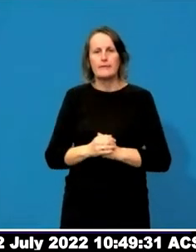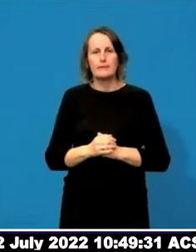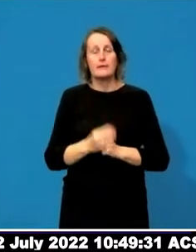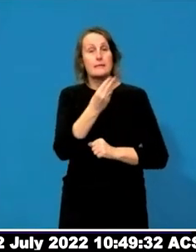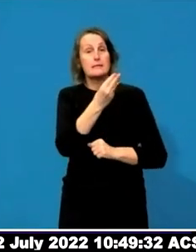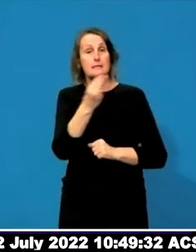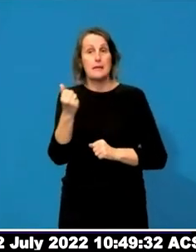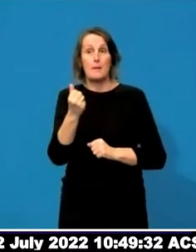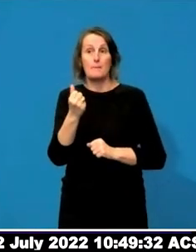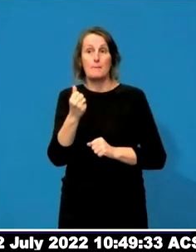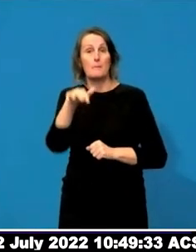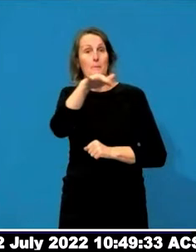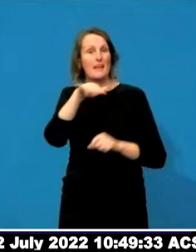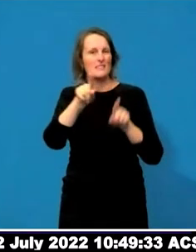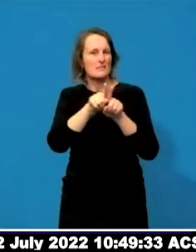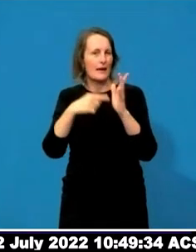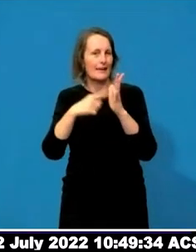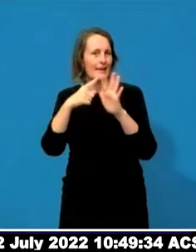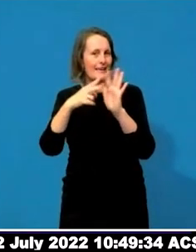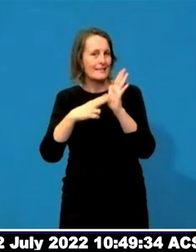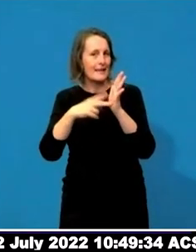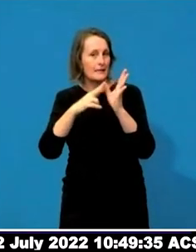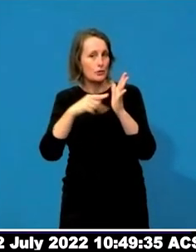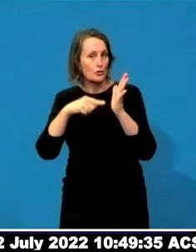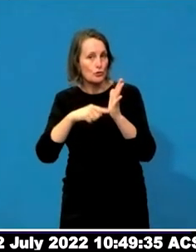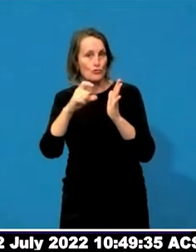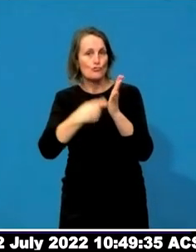like Katherine and Tennant Creek, which we just heard about from Emily,